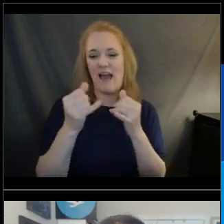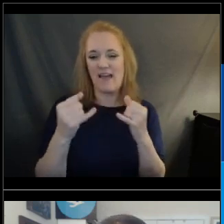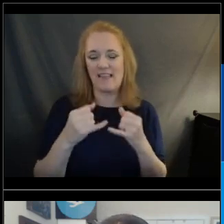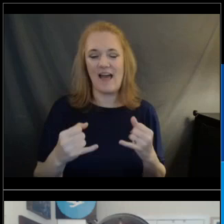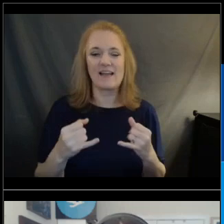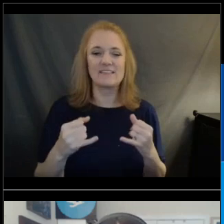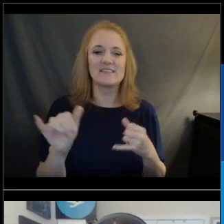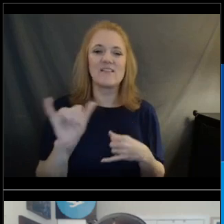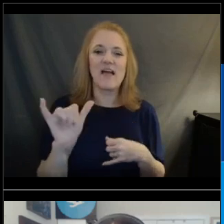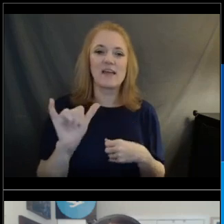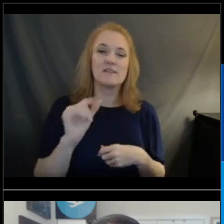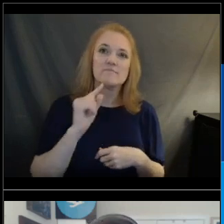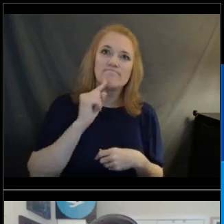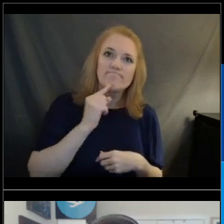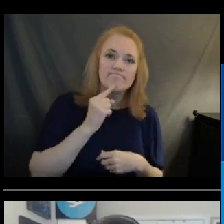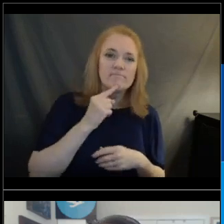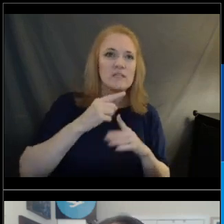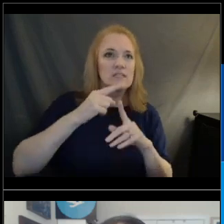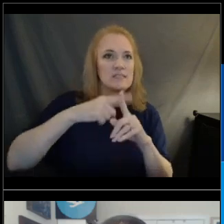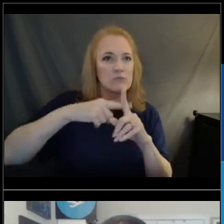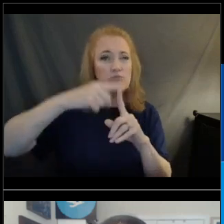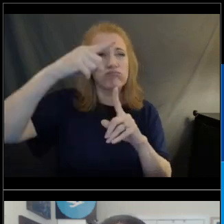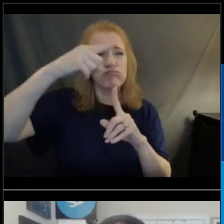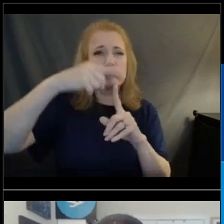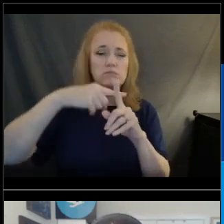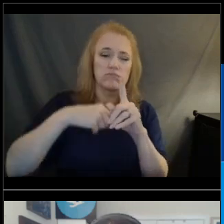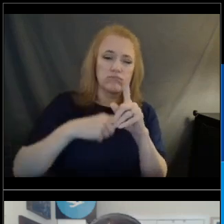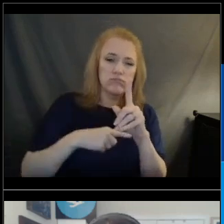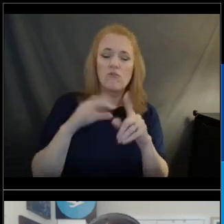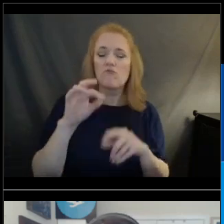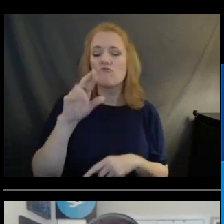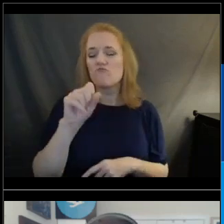as extreme temperatures, wind, frost/freeze, dust, air quality,